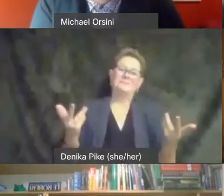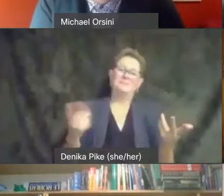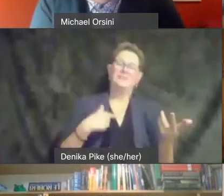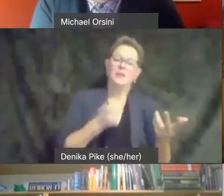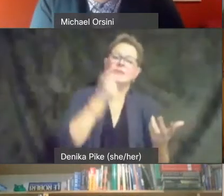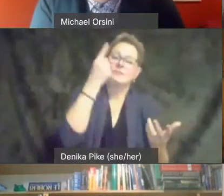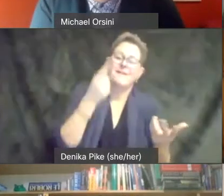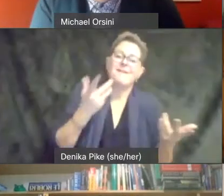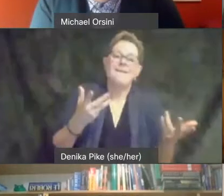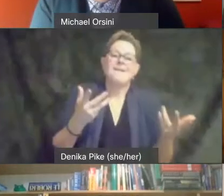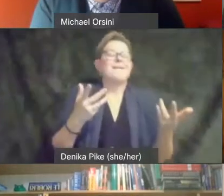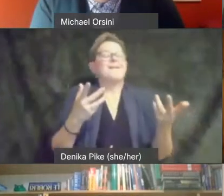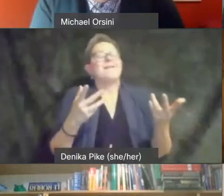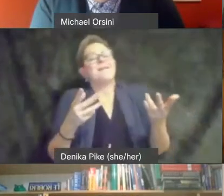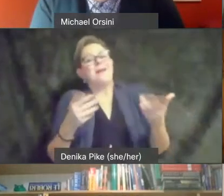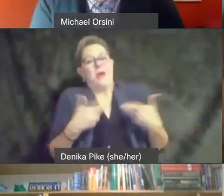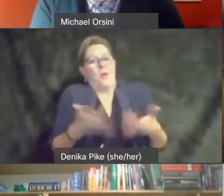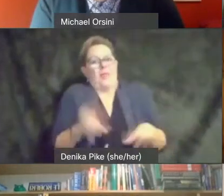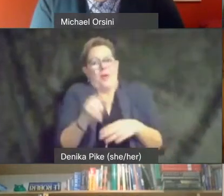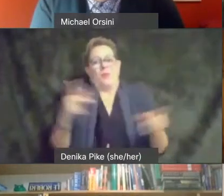We'll go anyway that Thank you very much, Ashley waiting everybody.